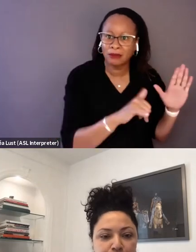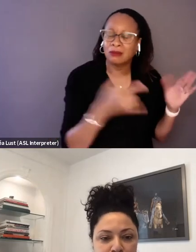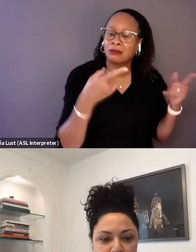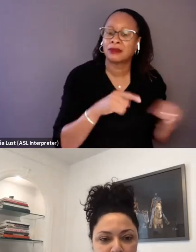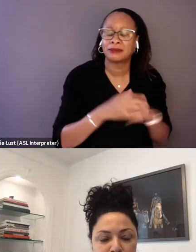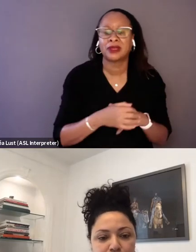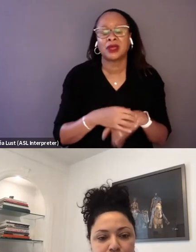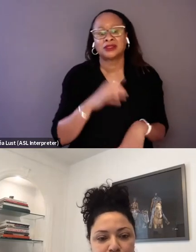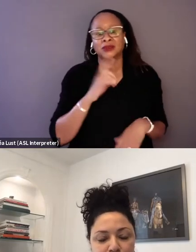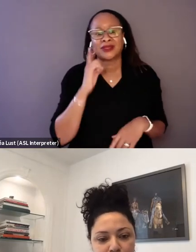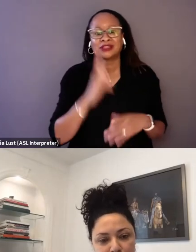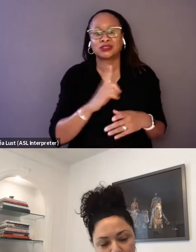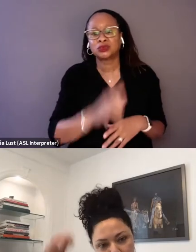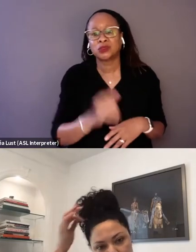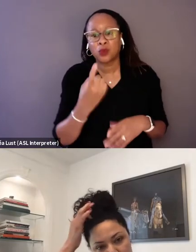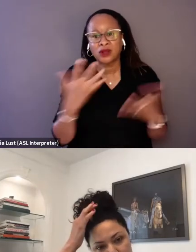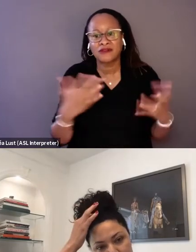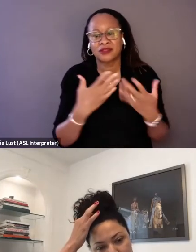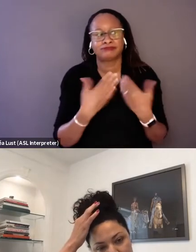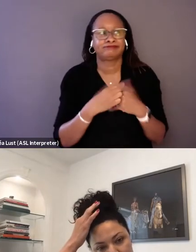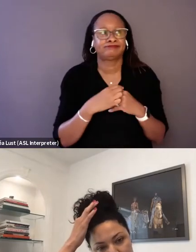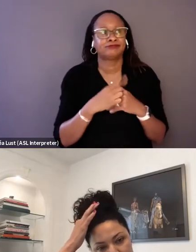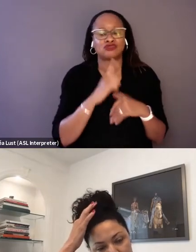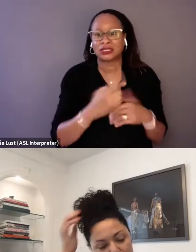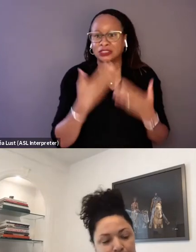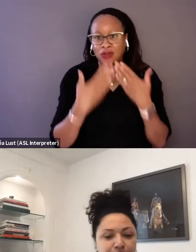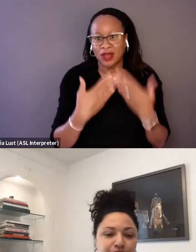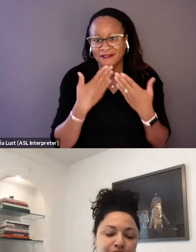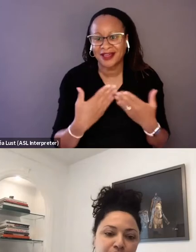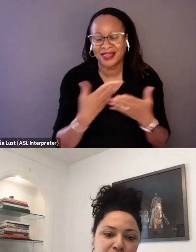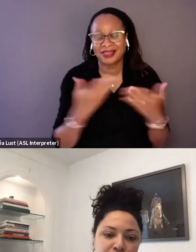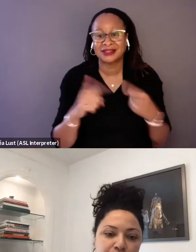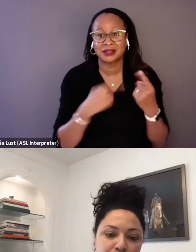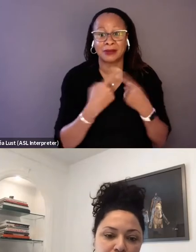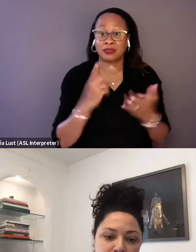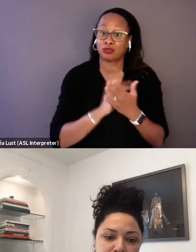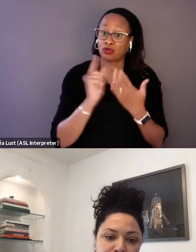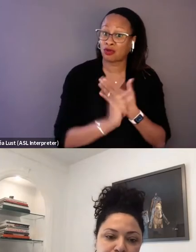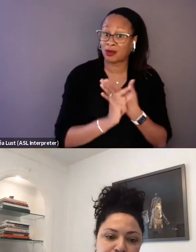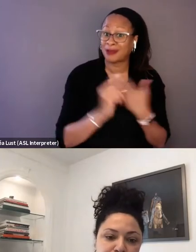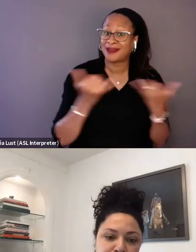it was really one of the really gratifying things about the show is now when I, you know, go through Twitter